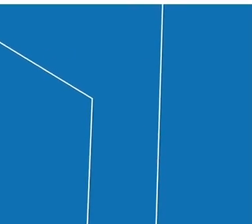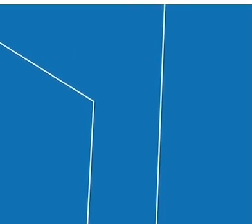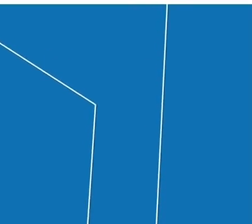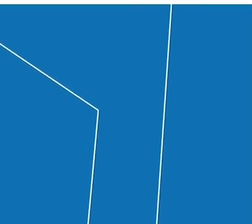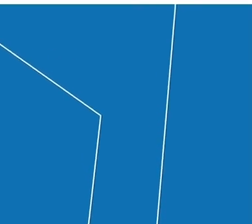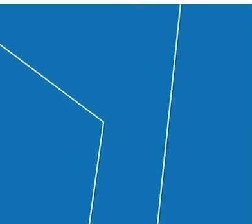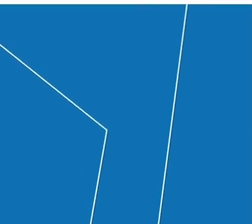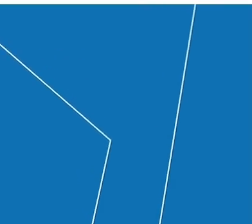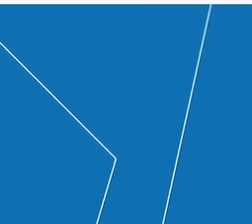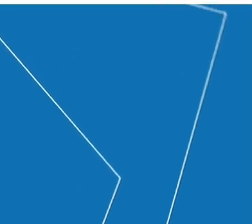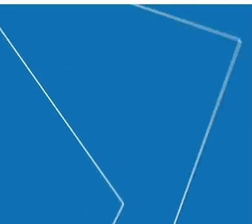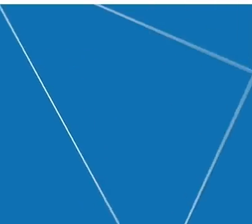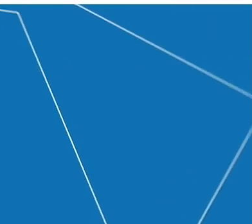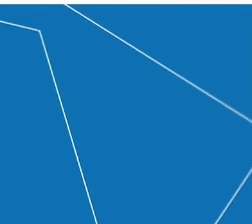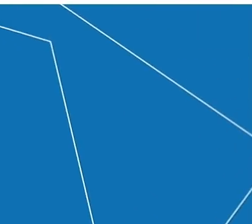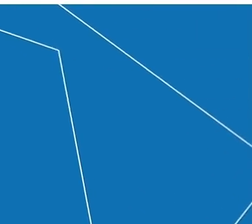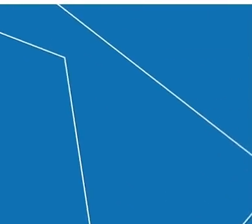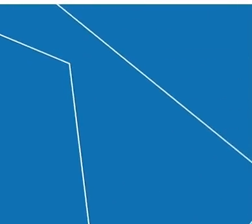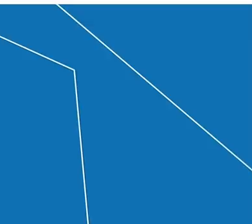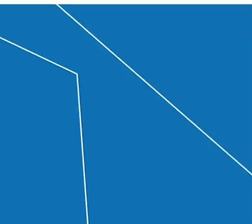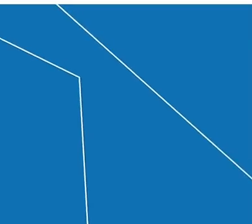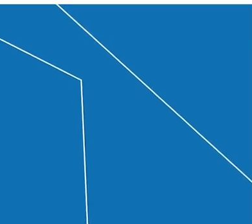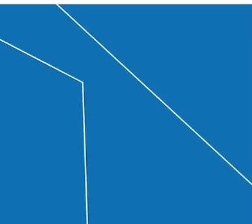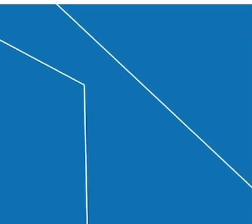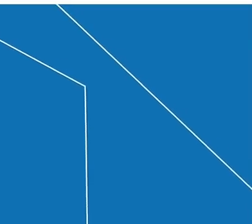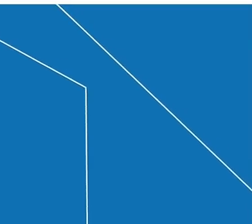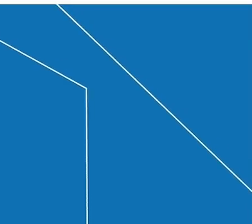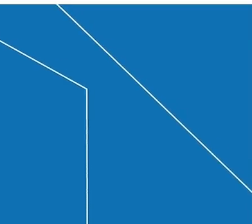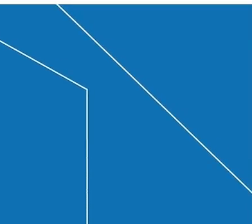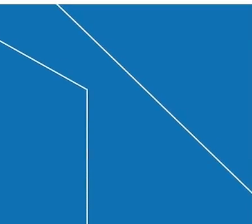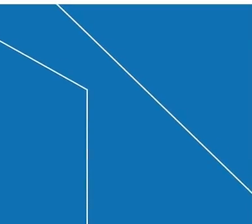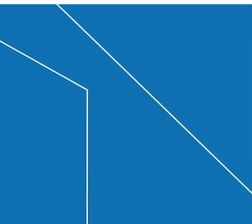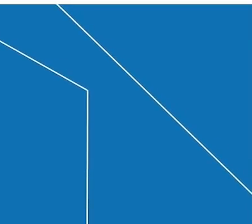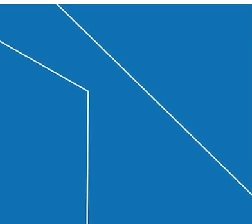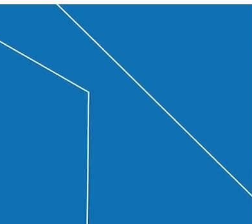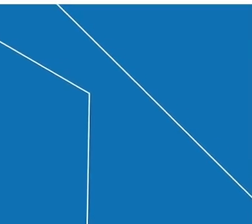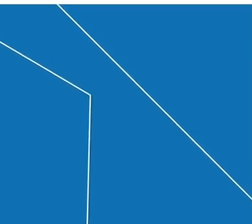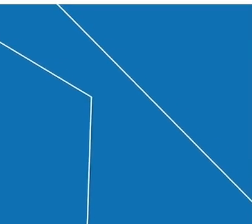BC Government Press Conference. BC Government Press Conference. BC Government Press